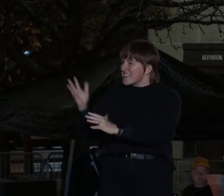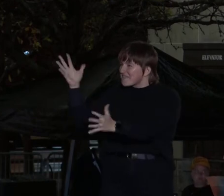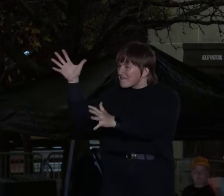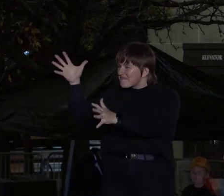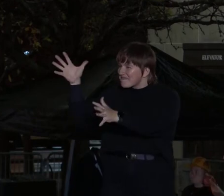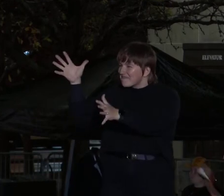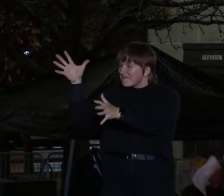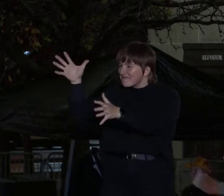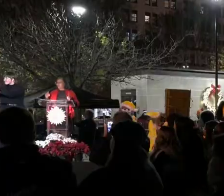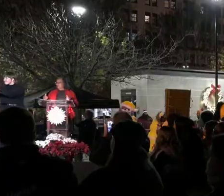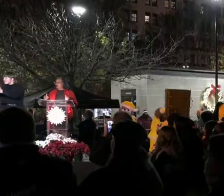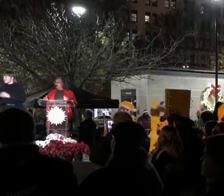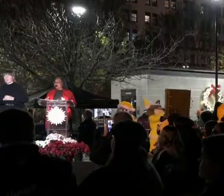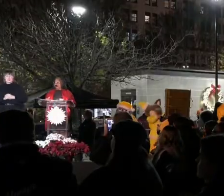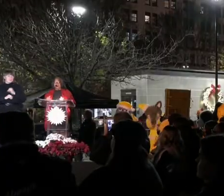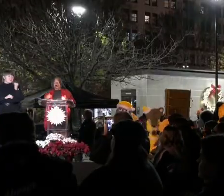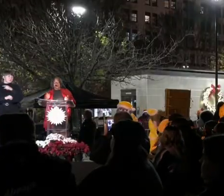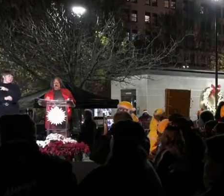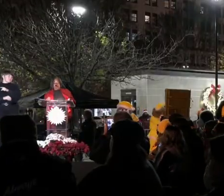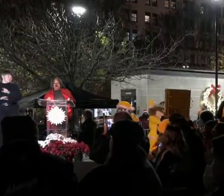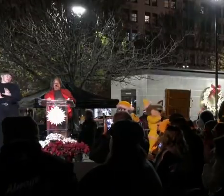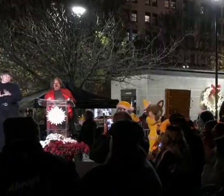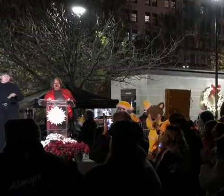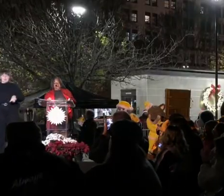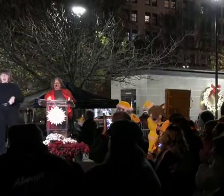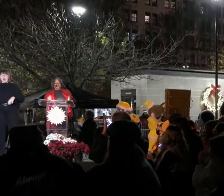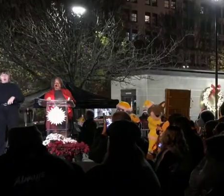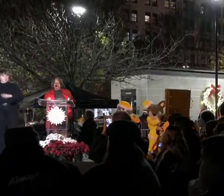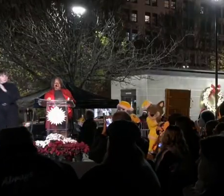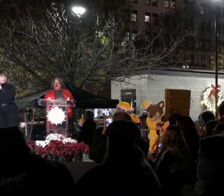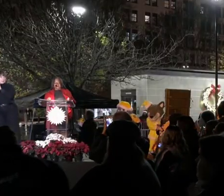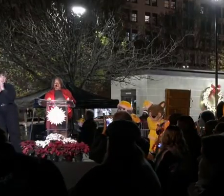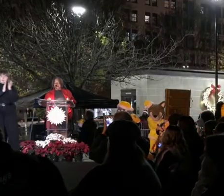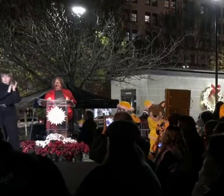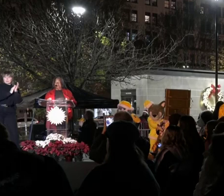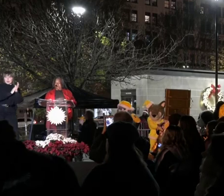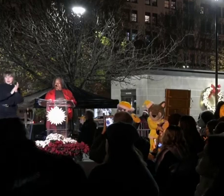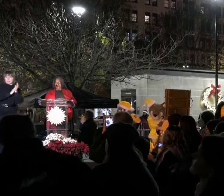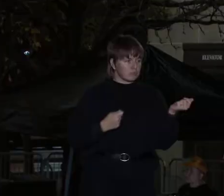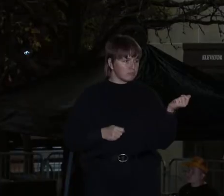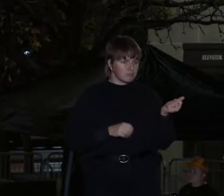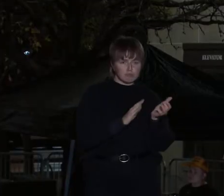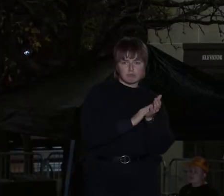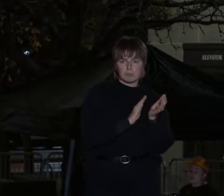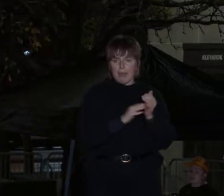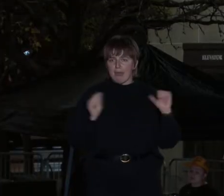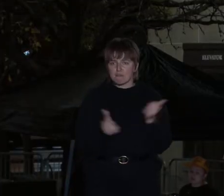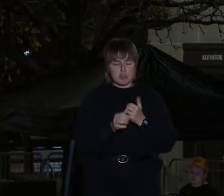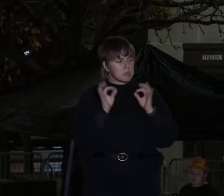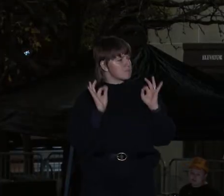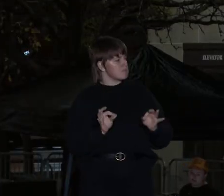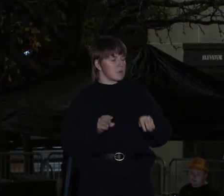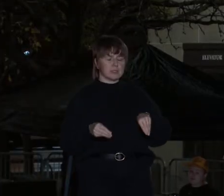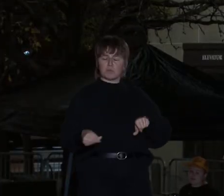OF APPLAUSE. I MEAN, THOSE GUYS